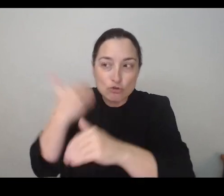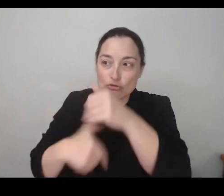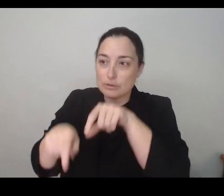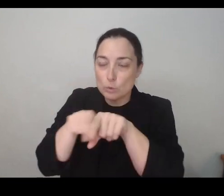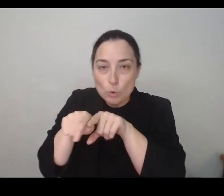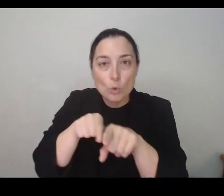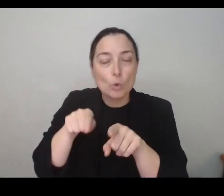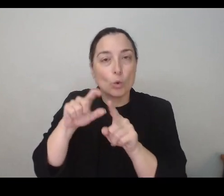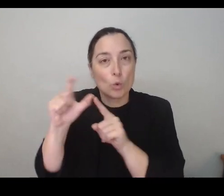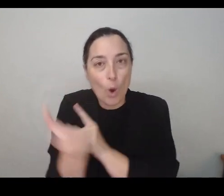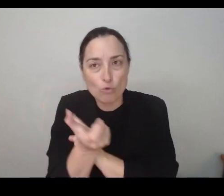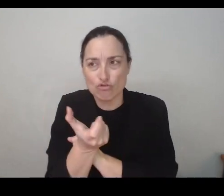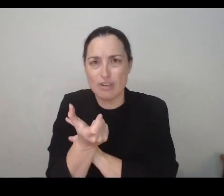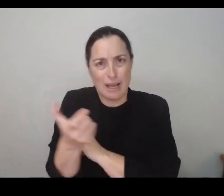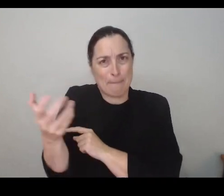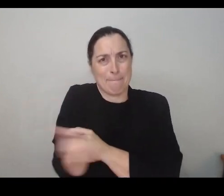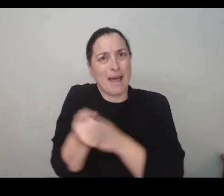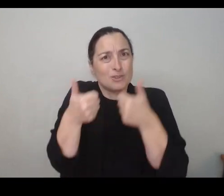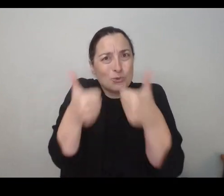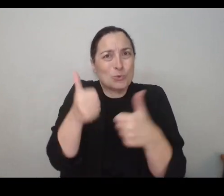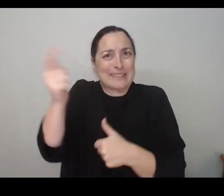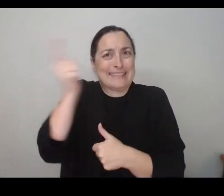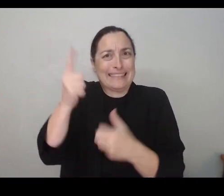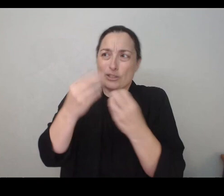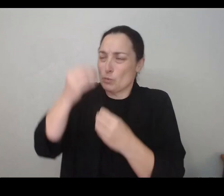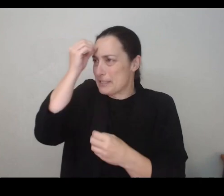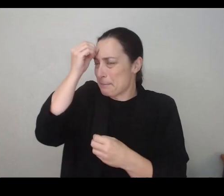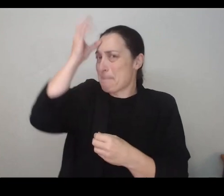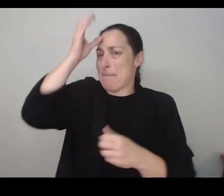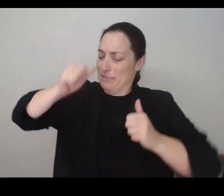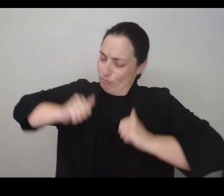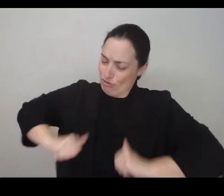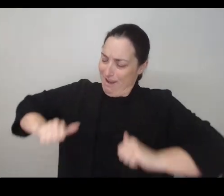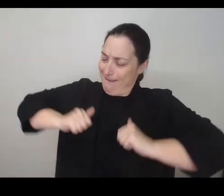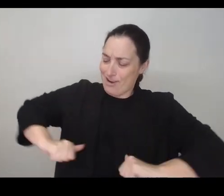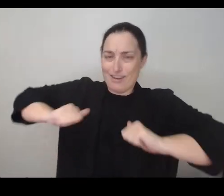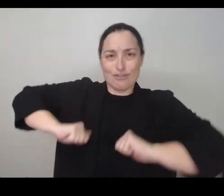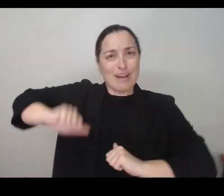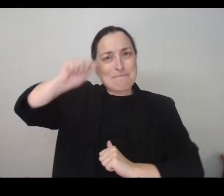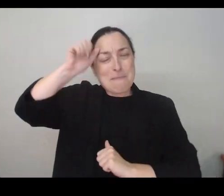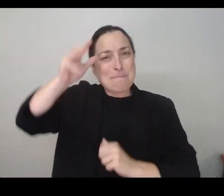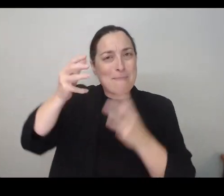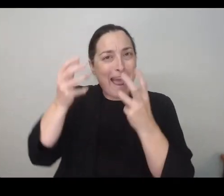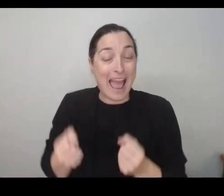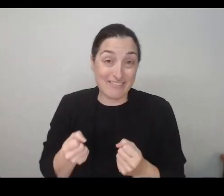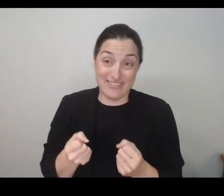they need to have good teachers who are well trained, and this is not really the case back home.